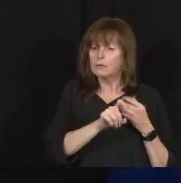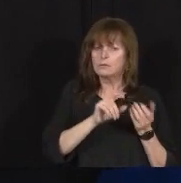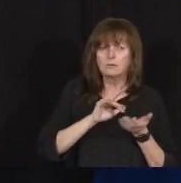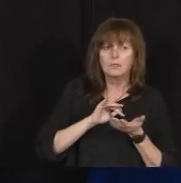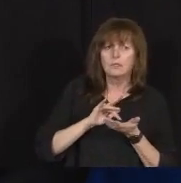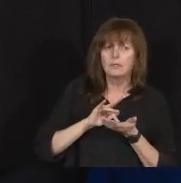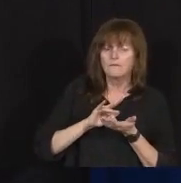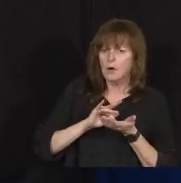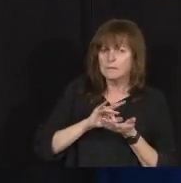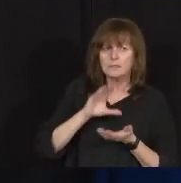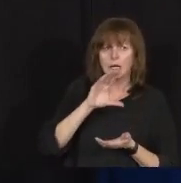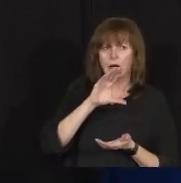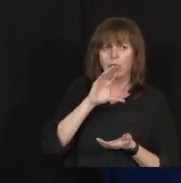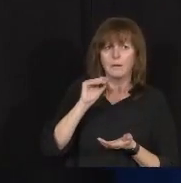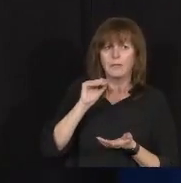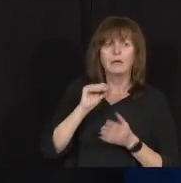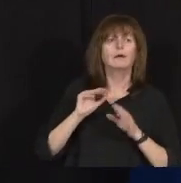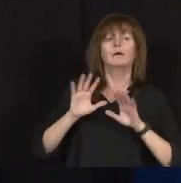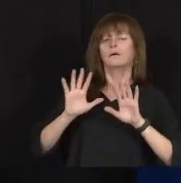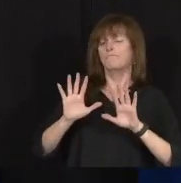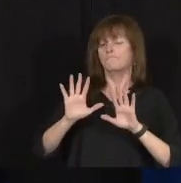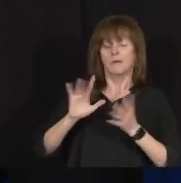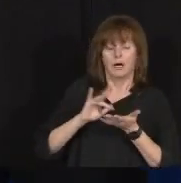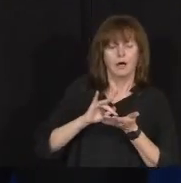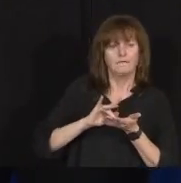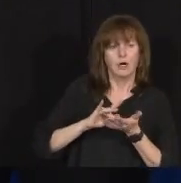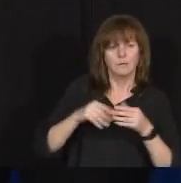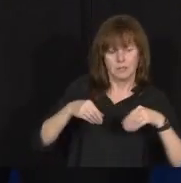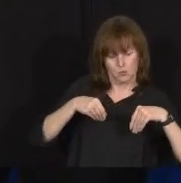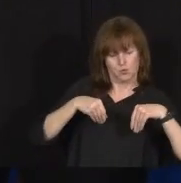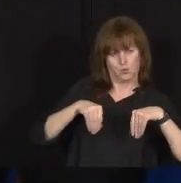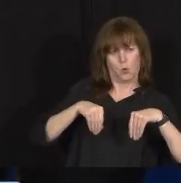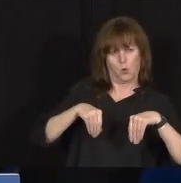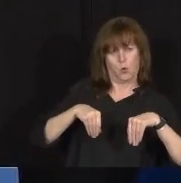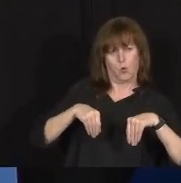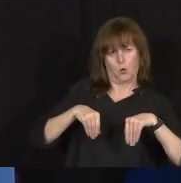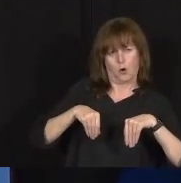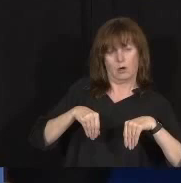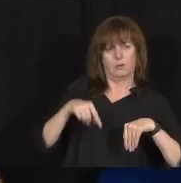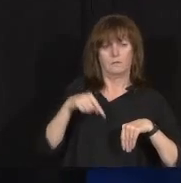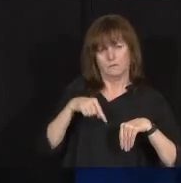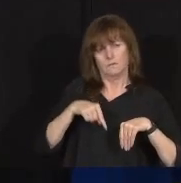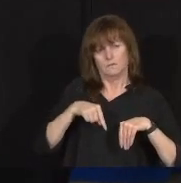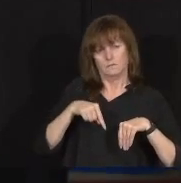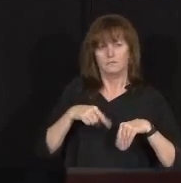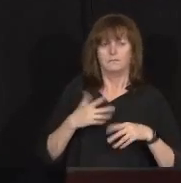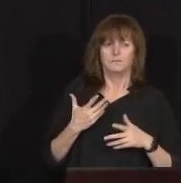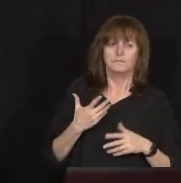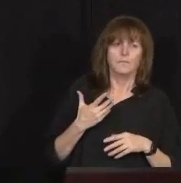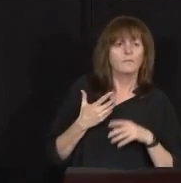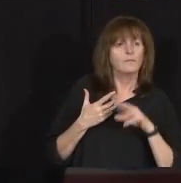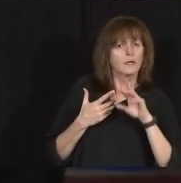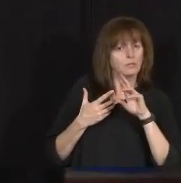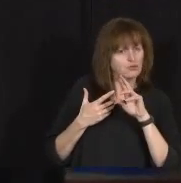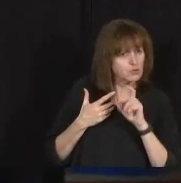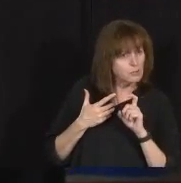dispense one-month supplies at a time of prescription drugs. I 'm wondering if you can explain the reasoning behind that.